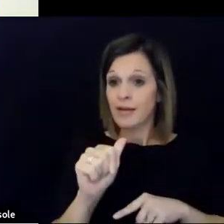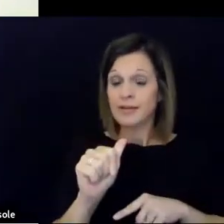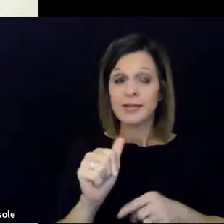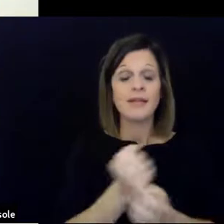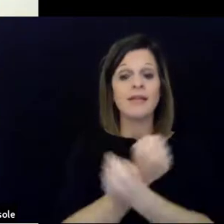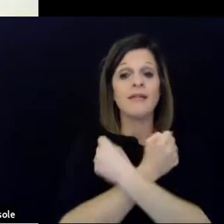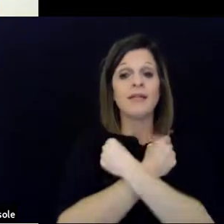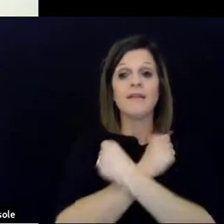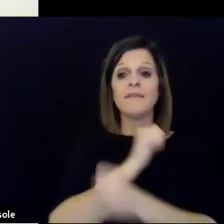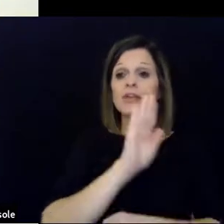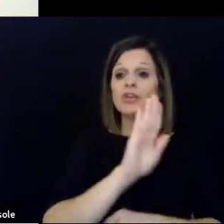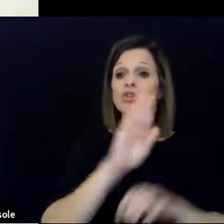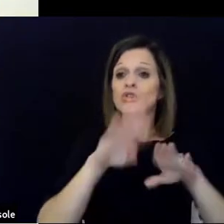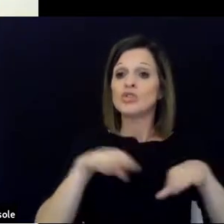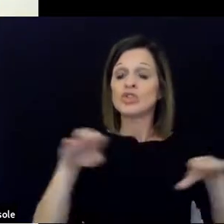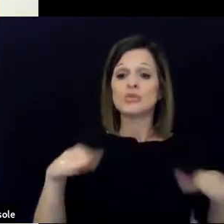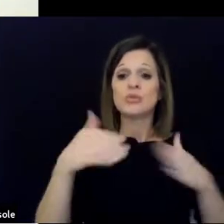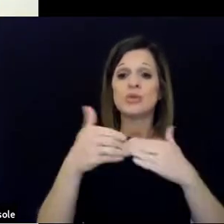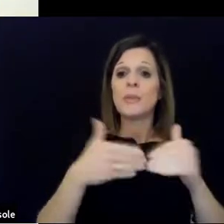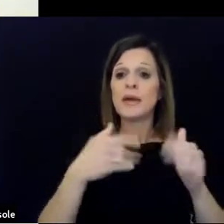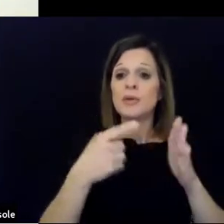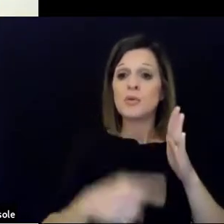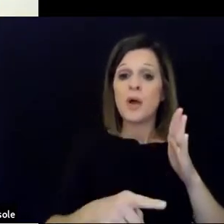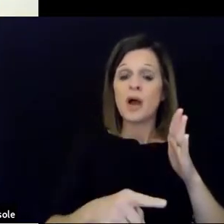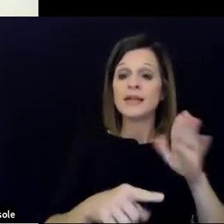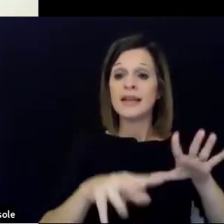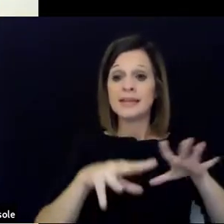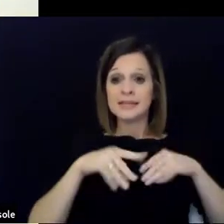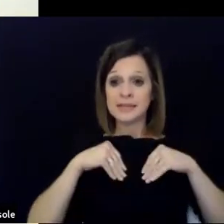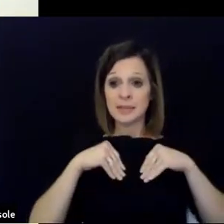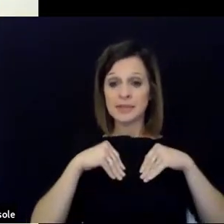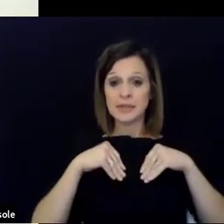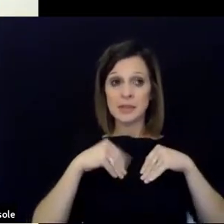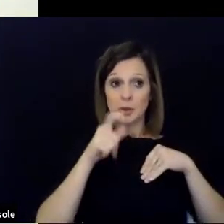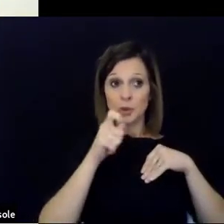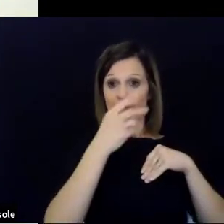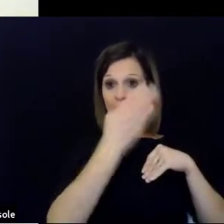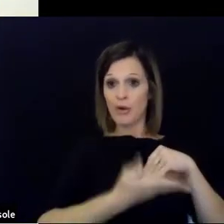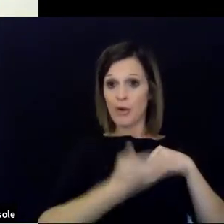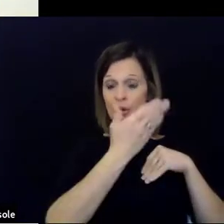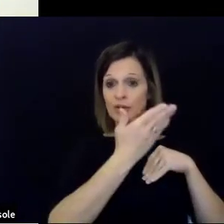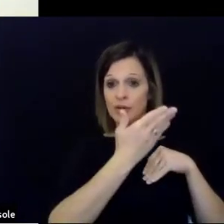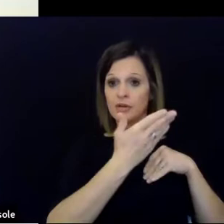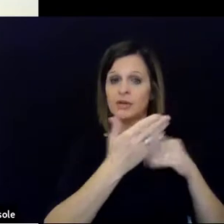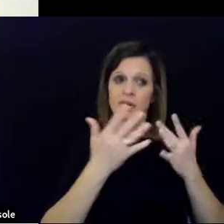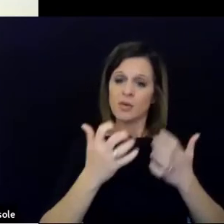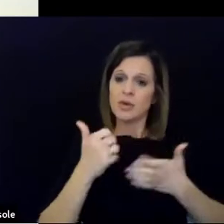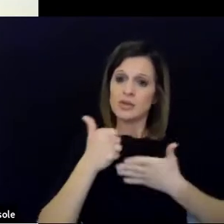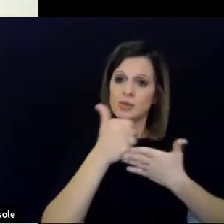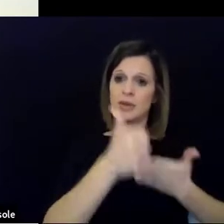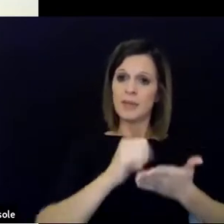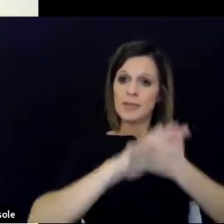we're fine with who they are, but loving them unconditionally, we want to help them become the kind of person that they can become.